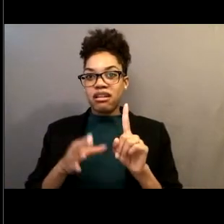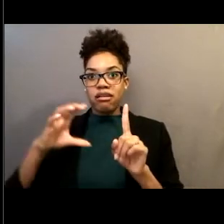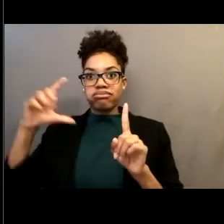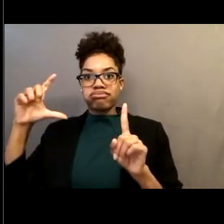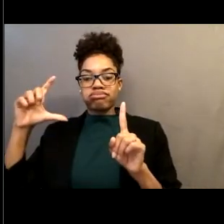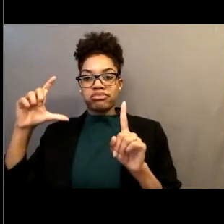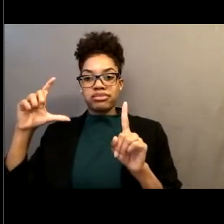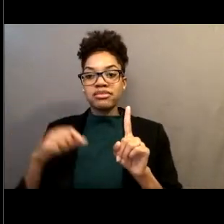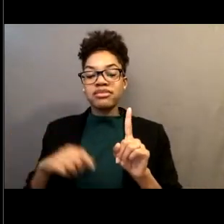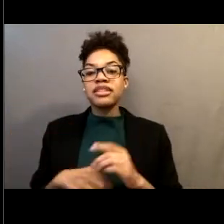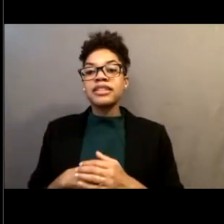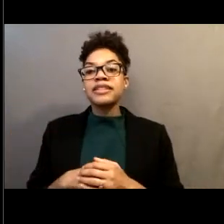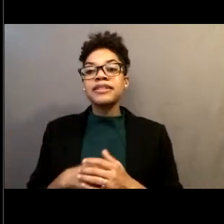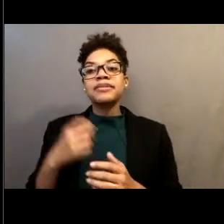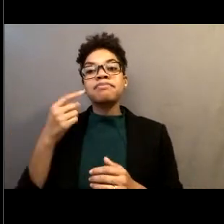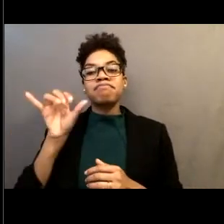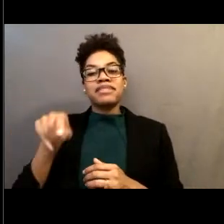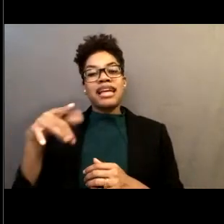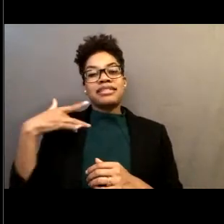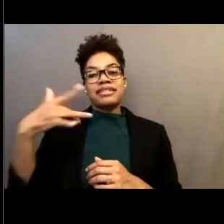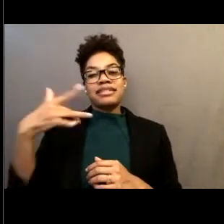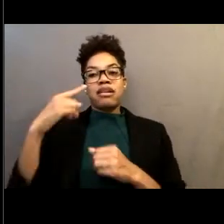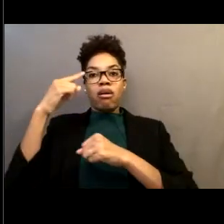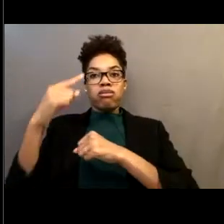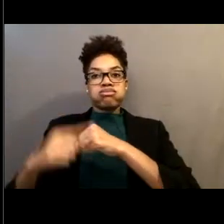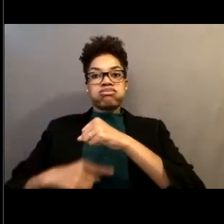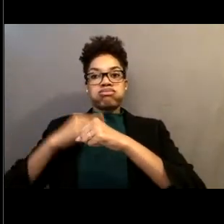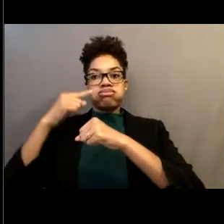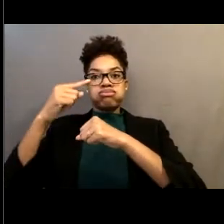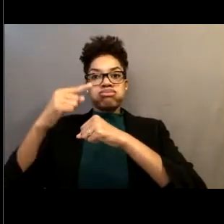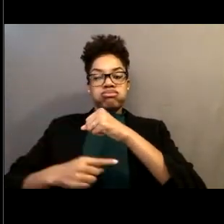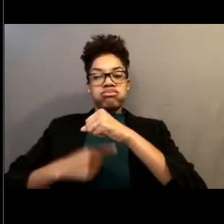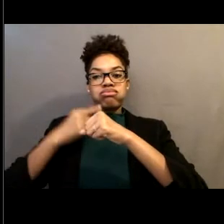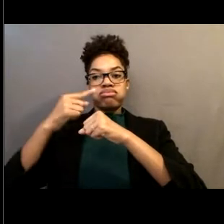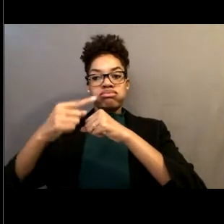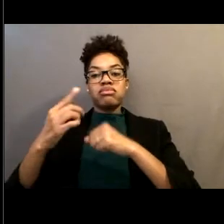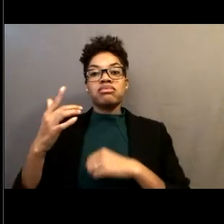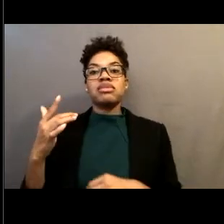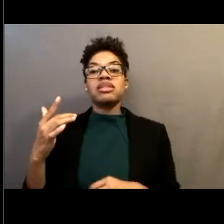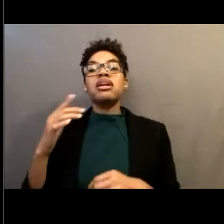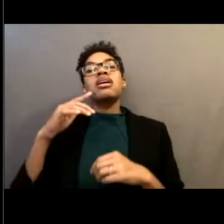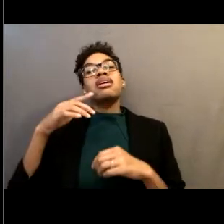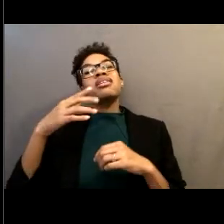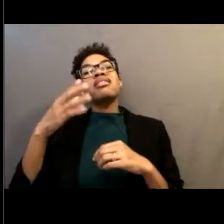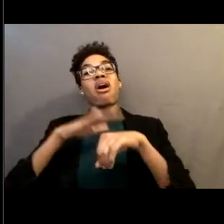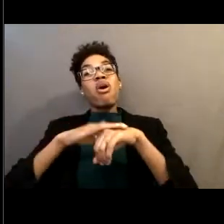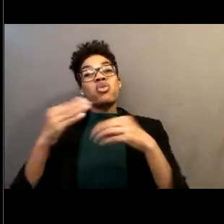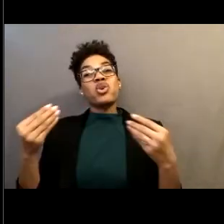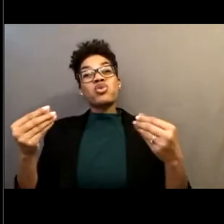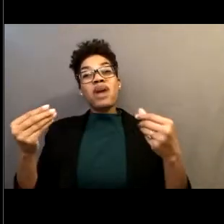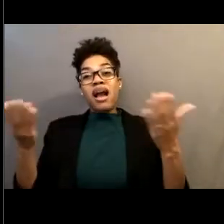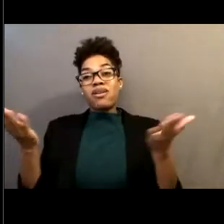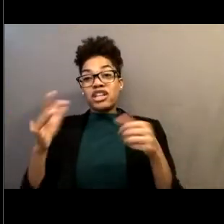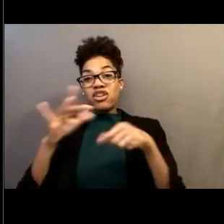Usually when they're, when we're in or when we're on the ground, we're buttoned up and ready for launch, and things are not kind of all out like this.